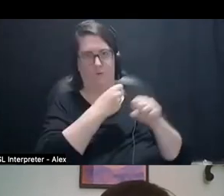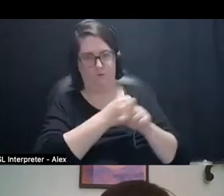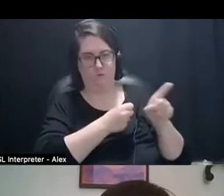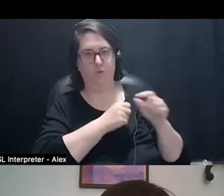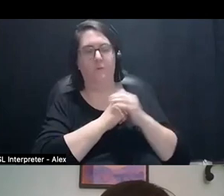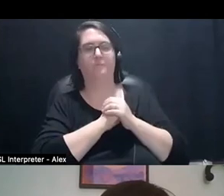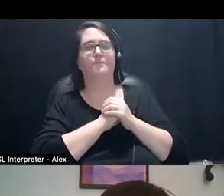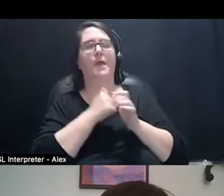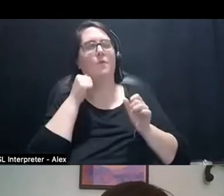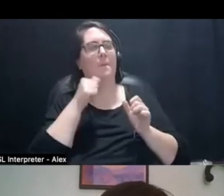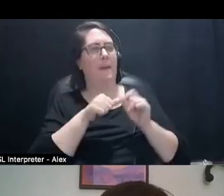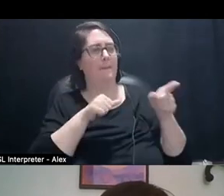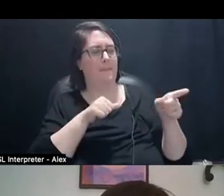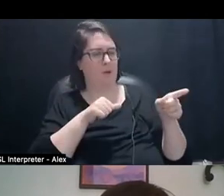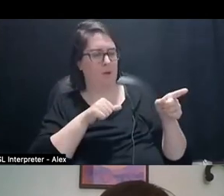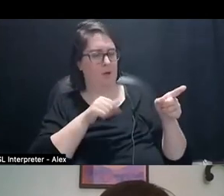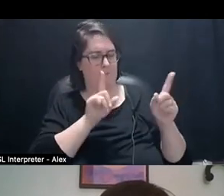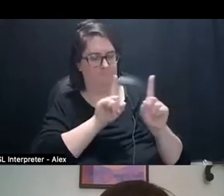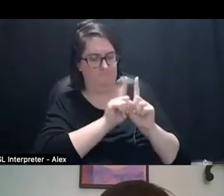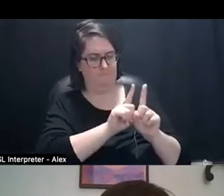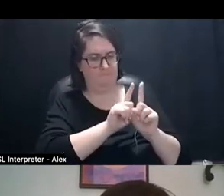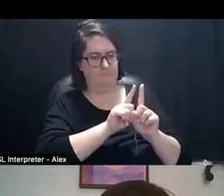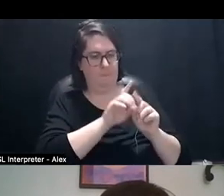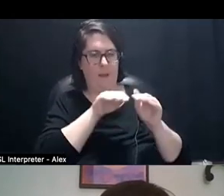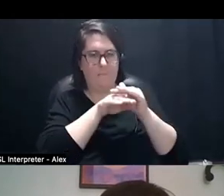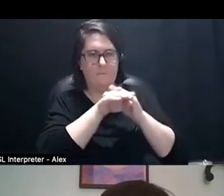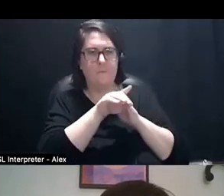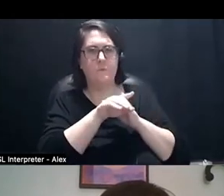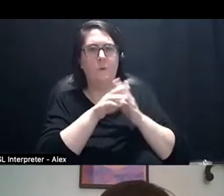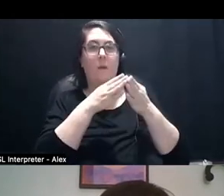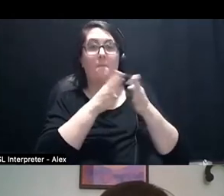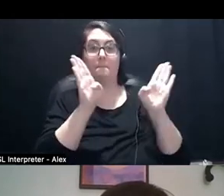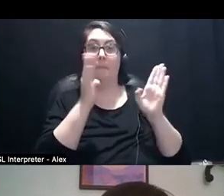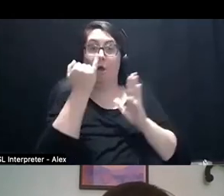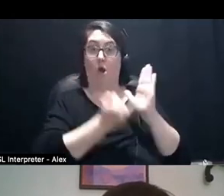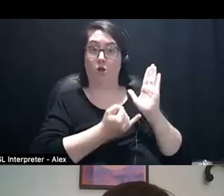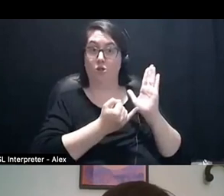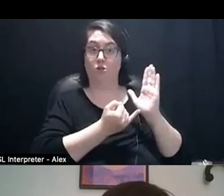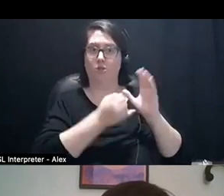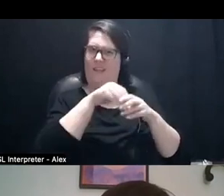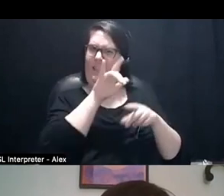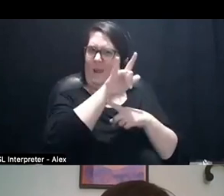And I remember she took me to this part of the airport where it was like public art in the airport at Pearson,